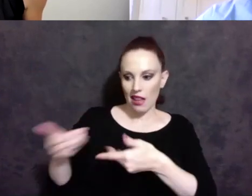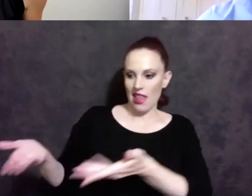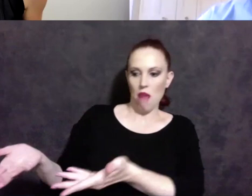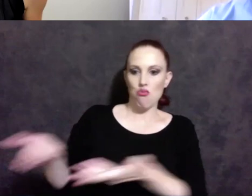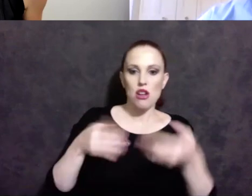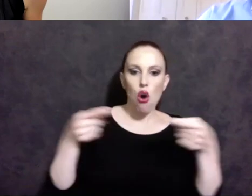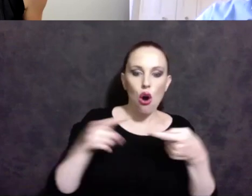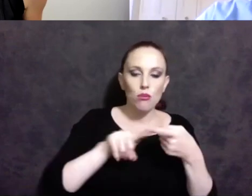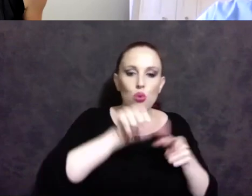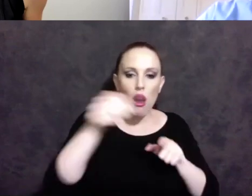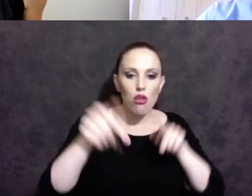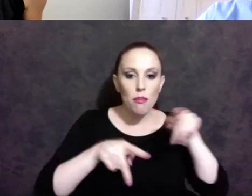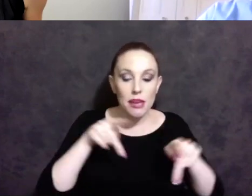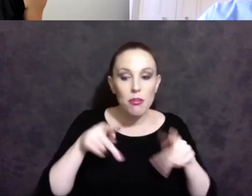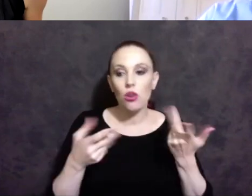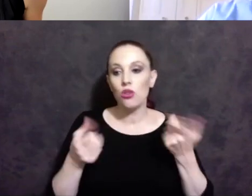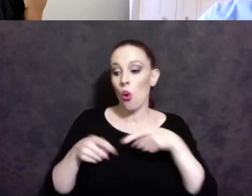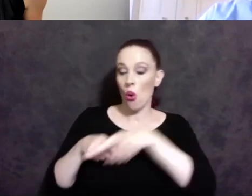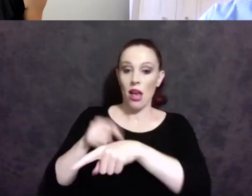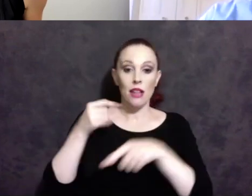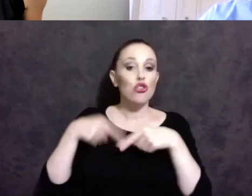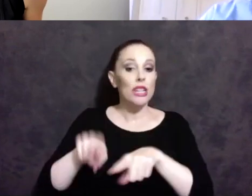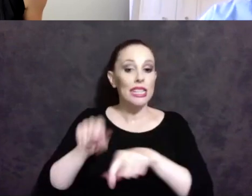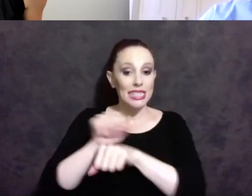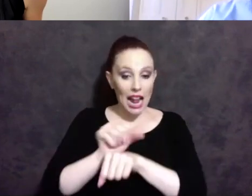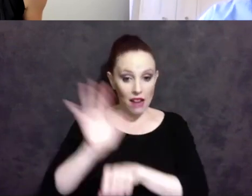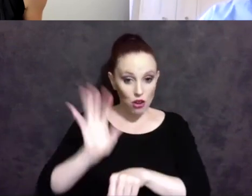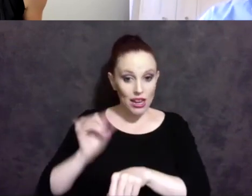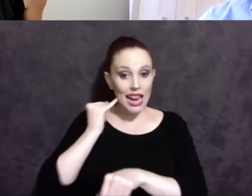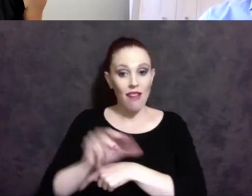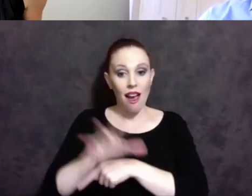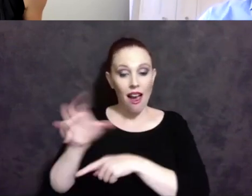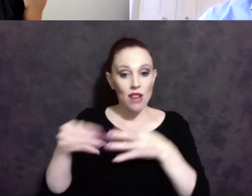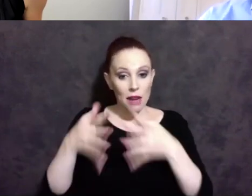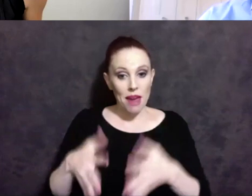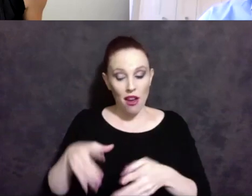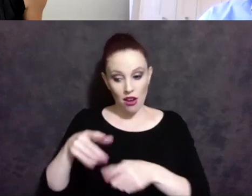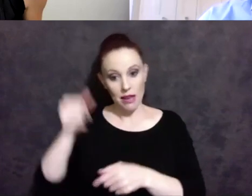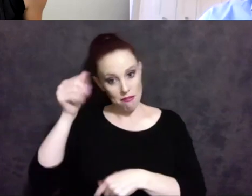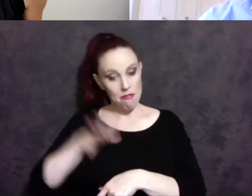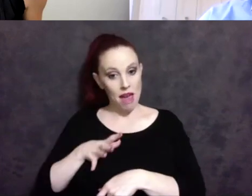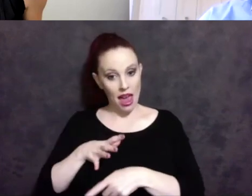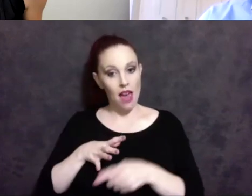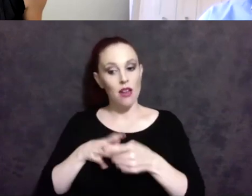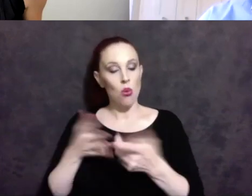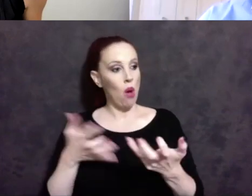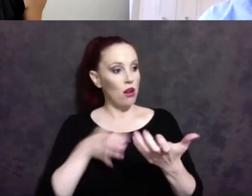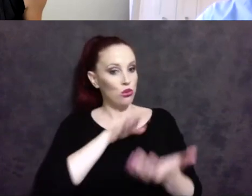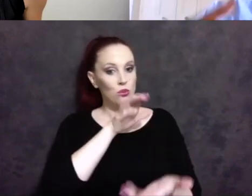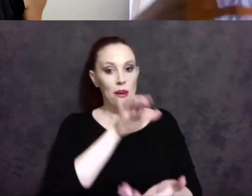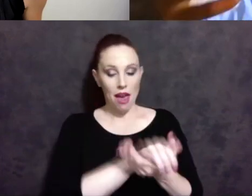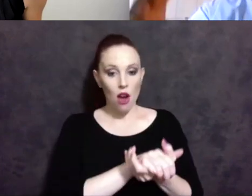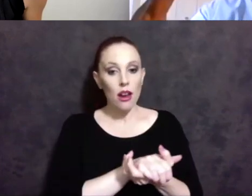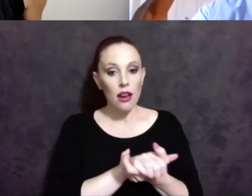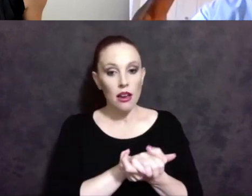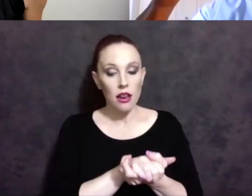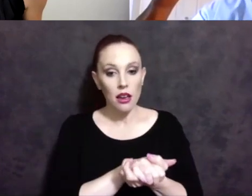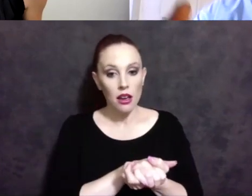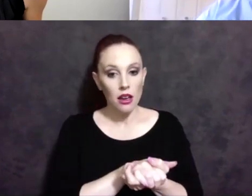meaning if during slavery if an African American man wanted to have a wife, the property owner